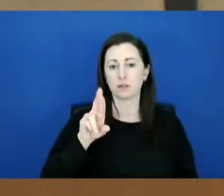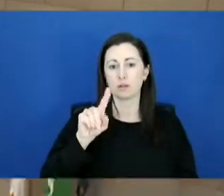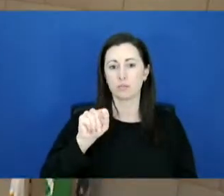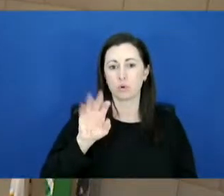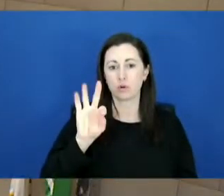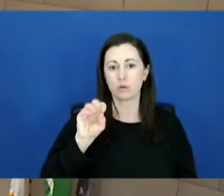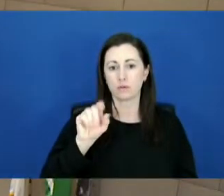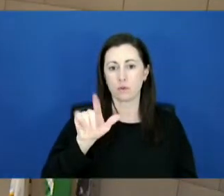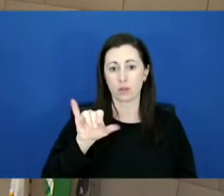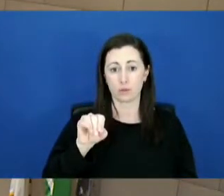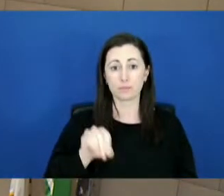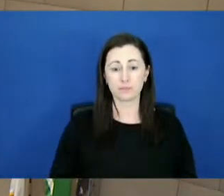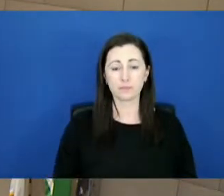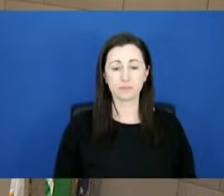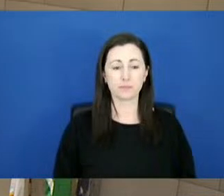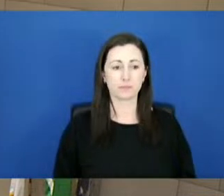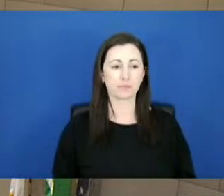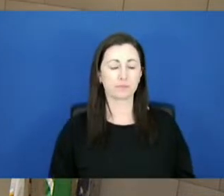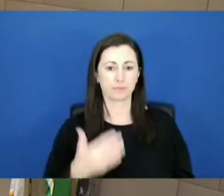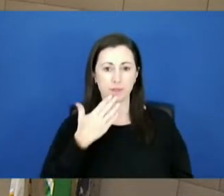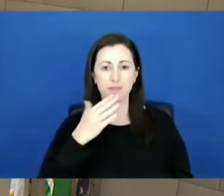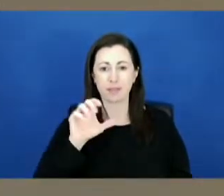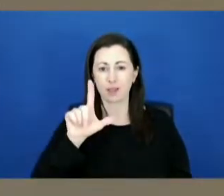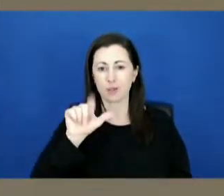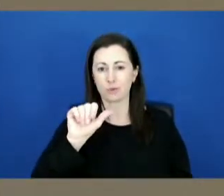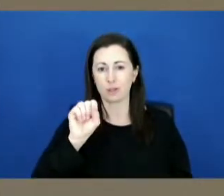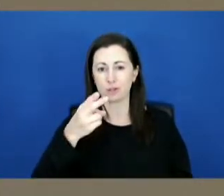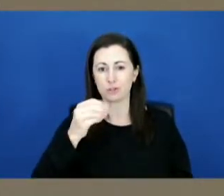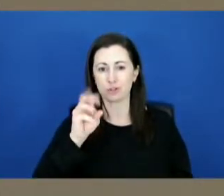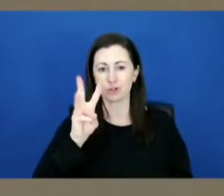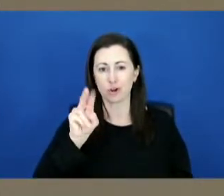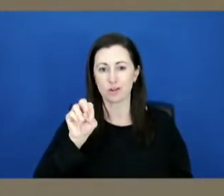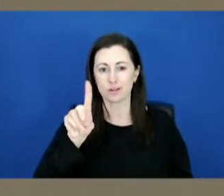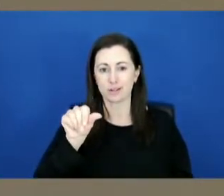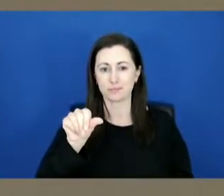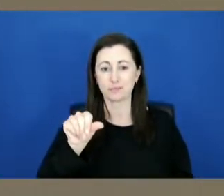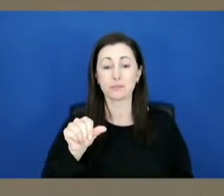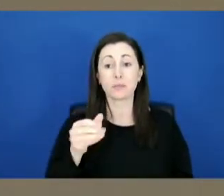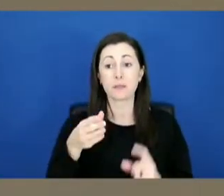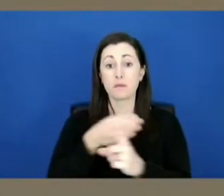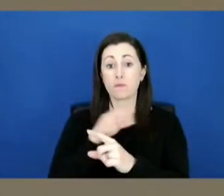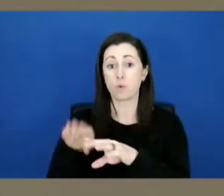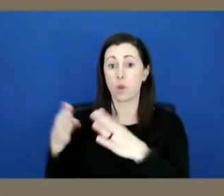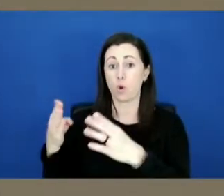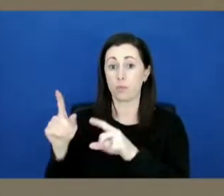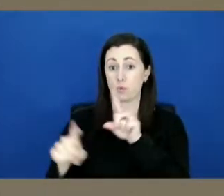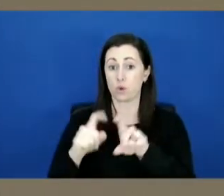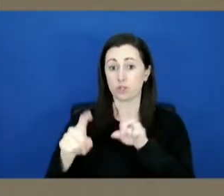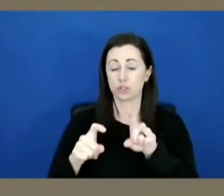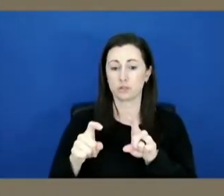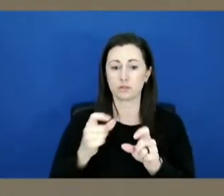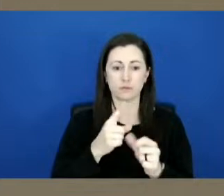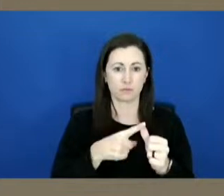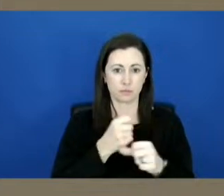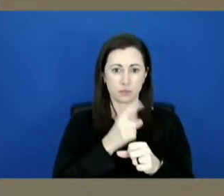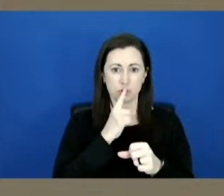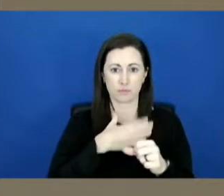PROPERTIES ACROSS THEIR PORTFOLIO. THANK YOU.